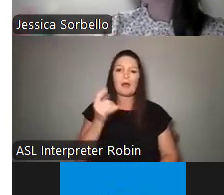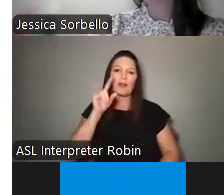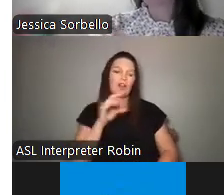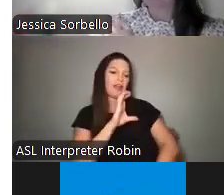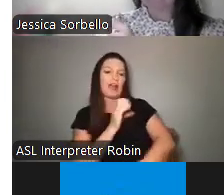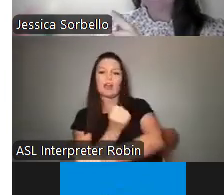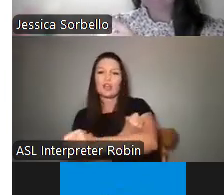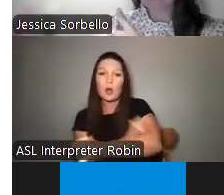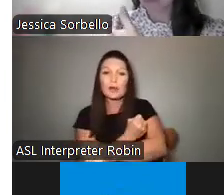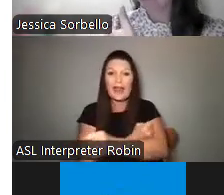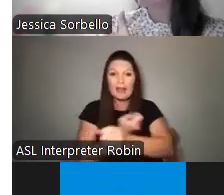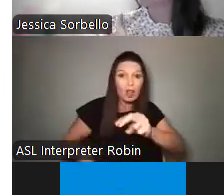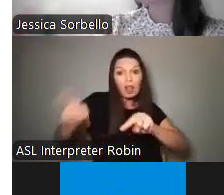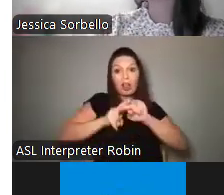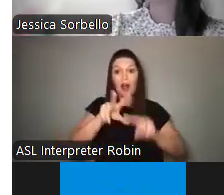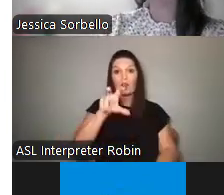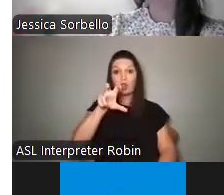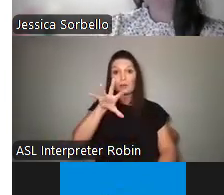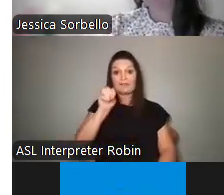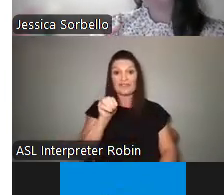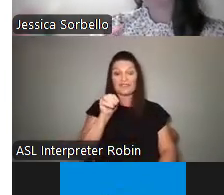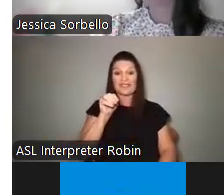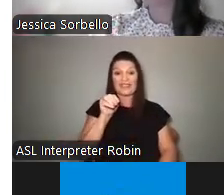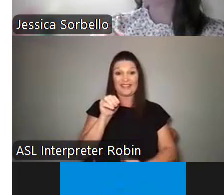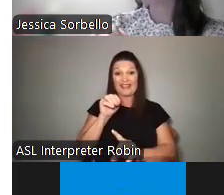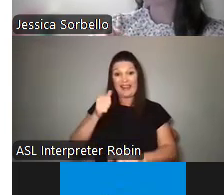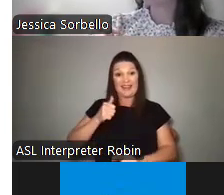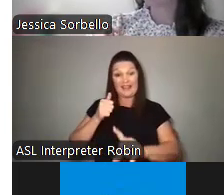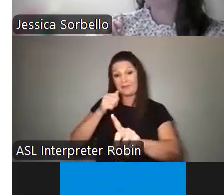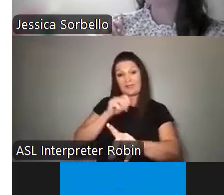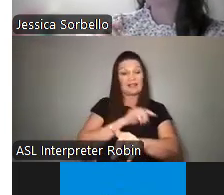. Cannabis is 650. Heroin is 975 and method is 1100. And what is more important to recognize is not only are